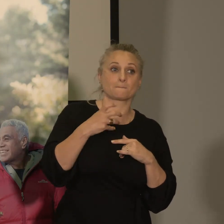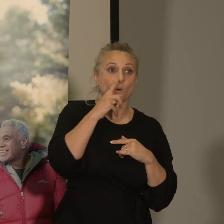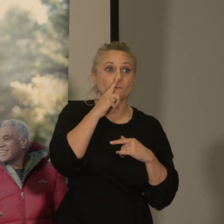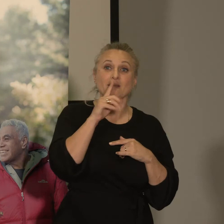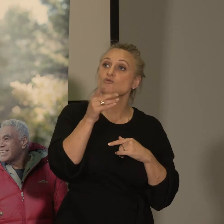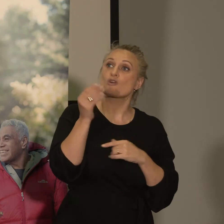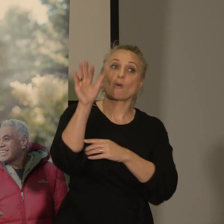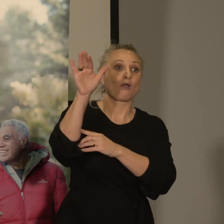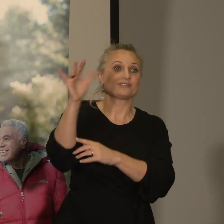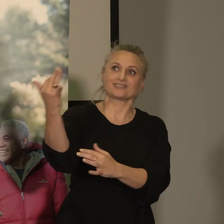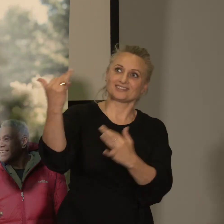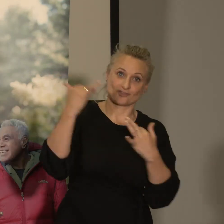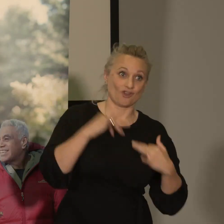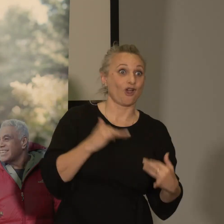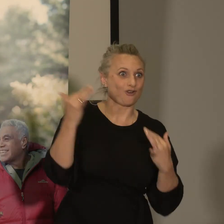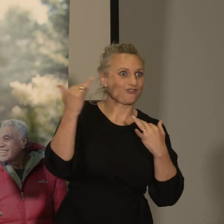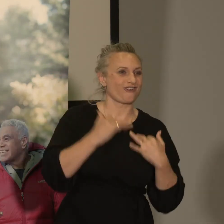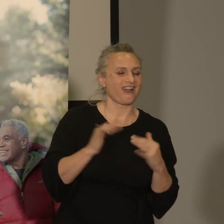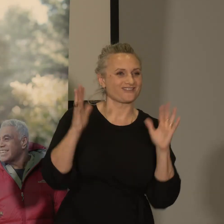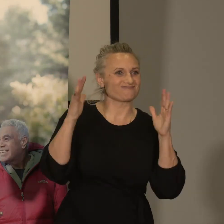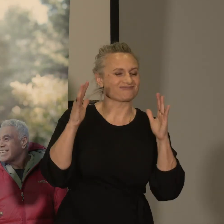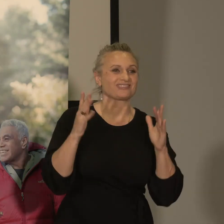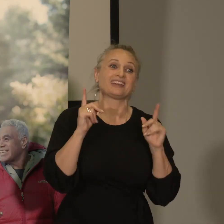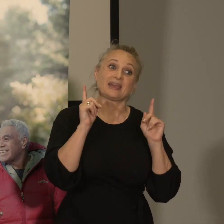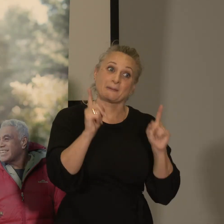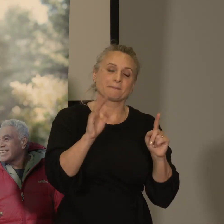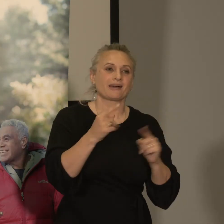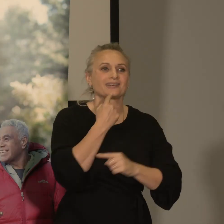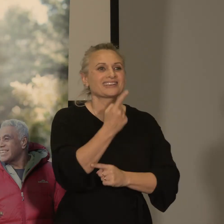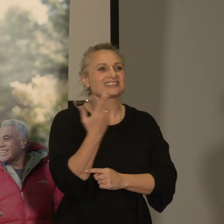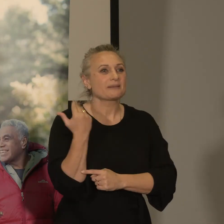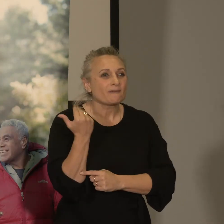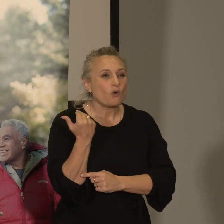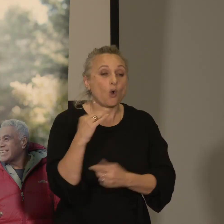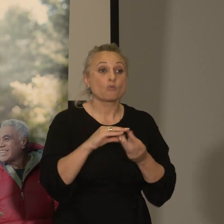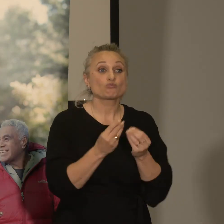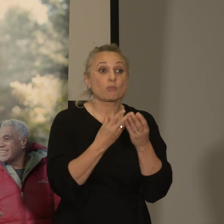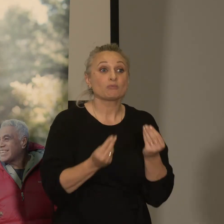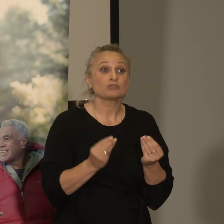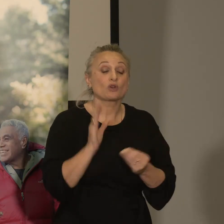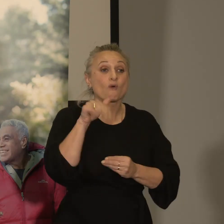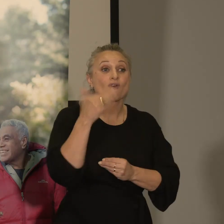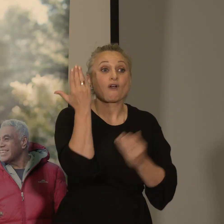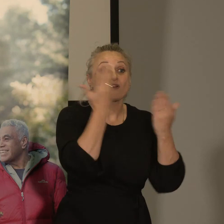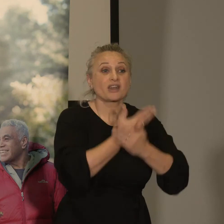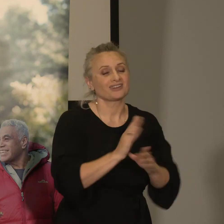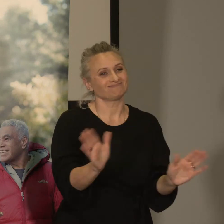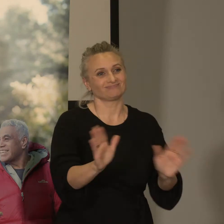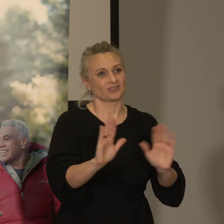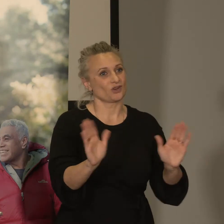arriving but we have a way to go and as I have said, it won't happen overnight and the